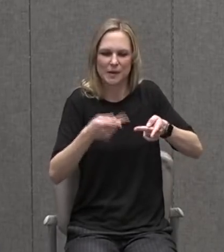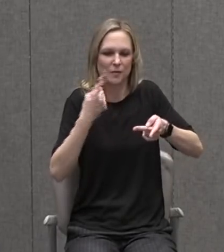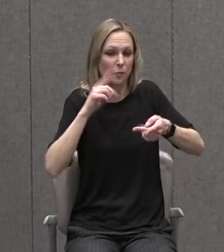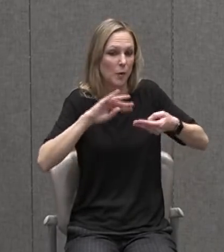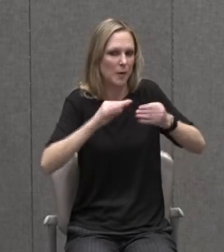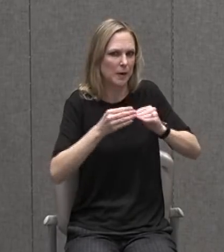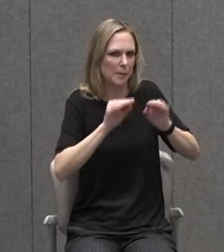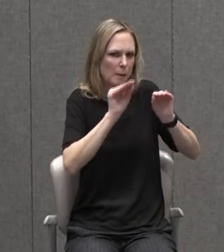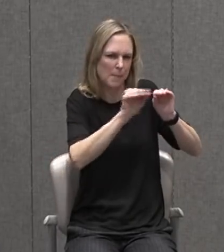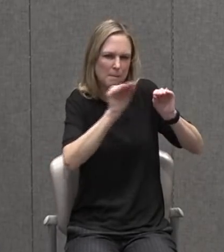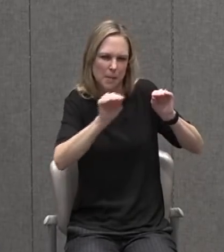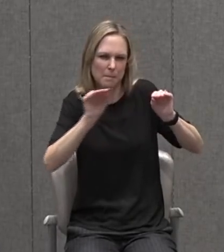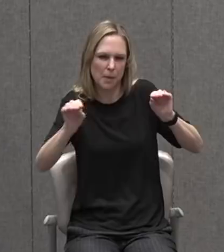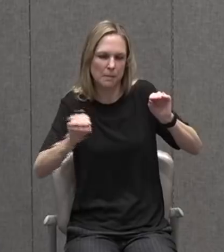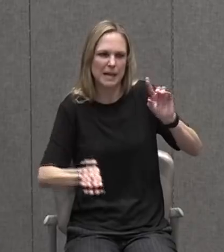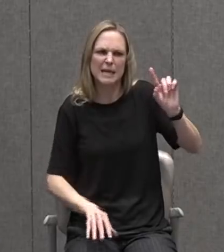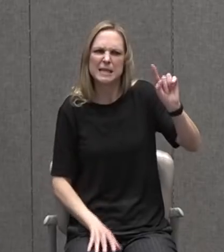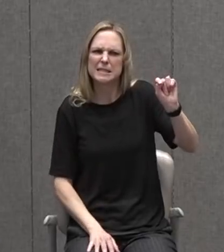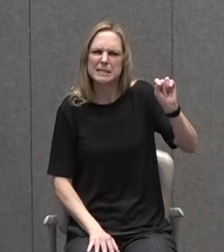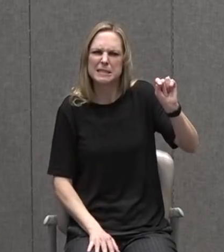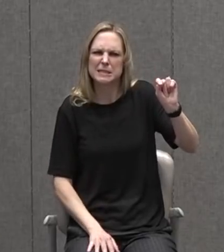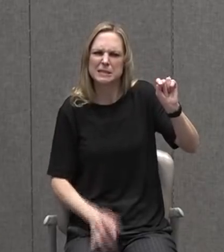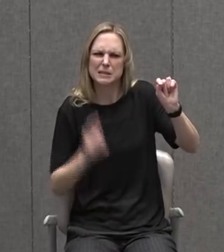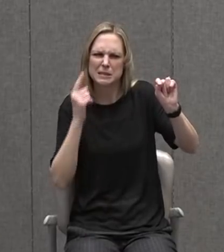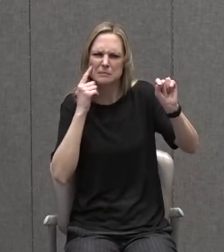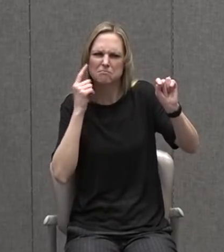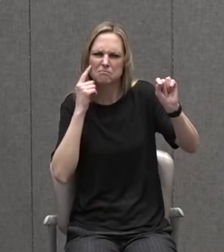When we see a T, what do we think that T stands for?